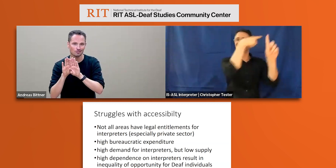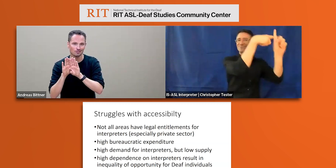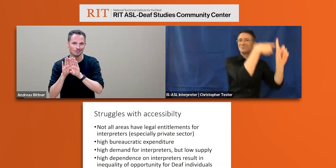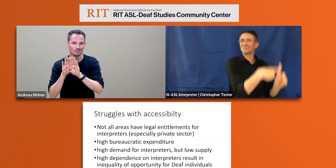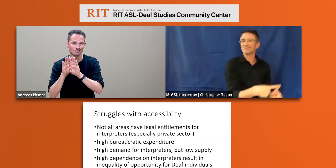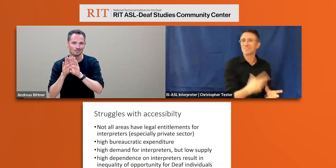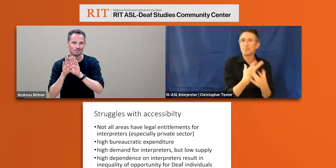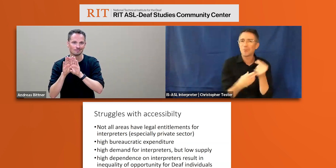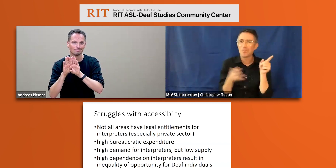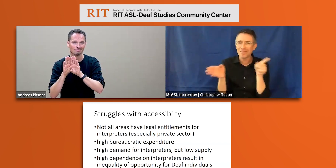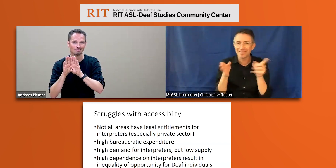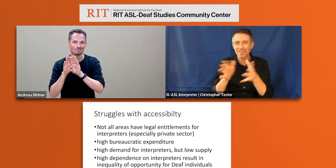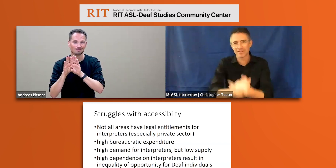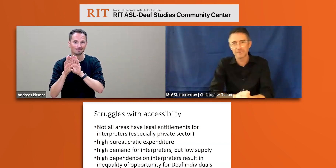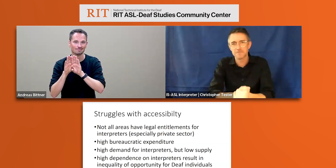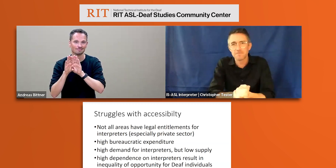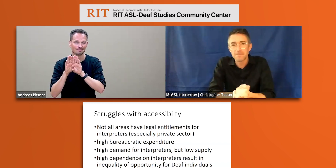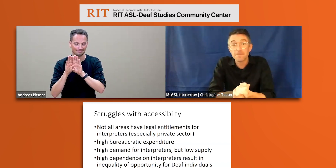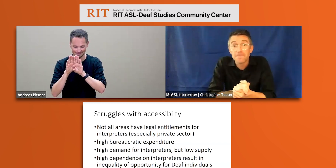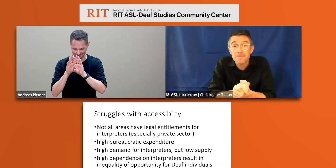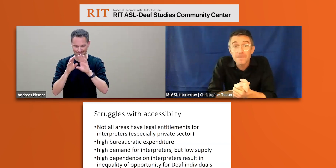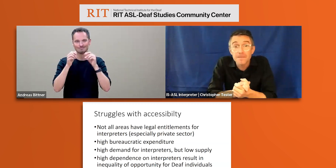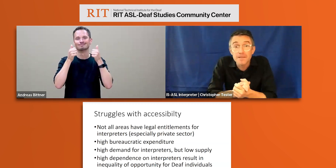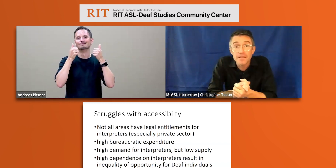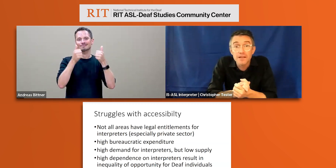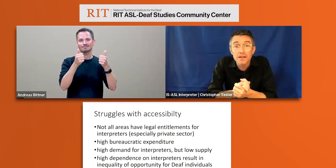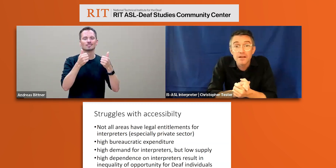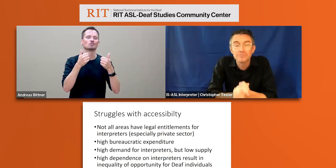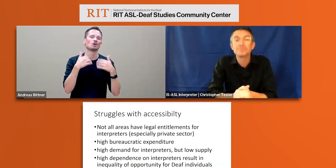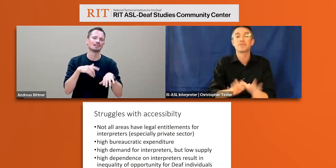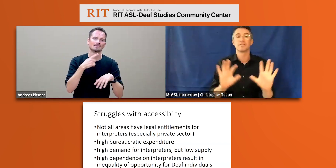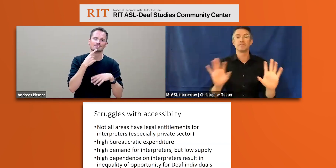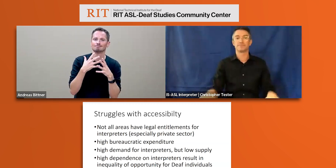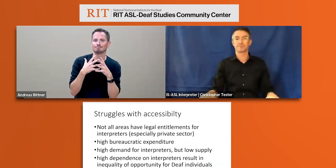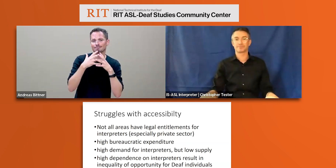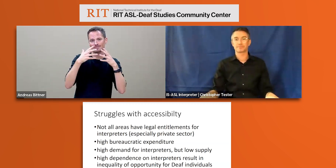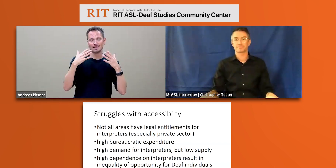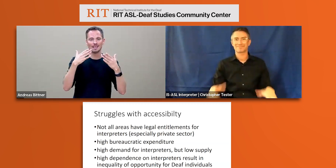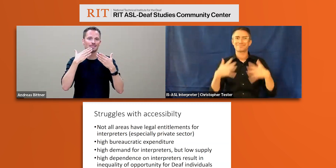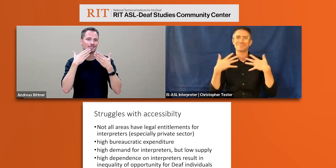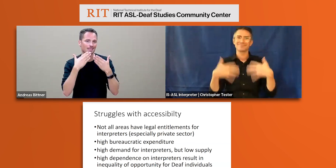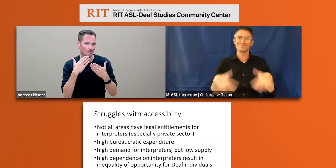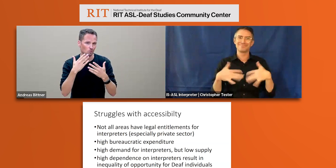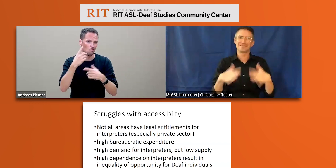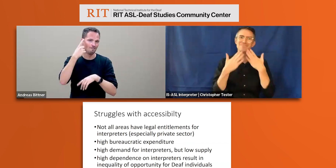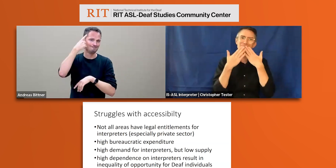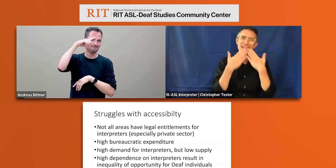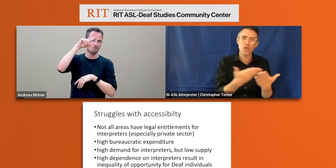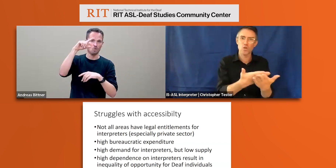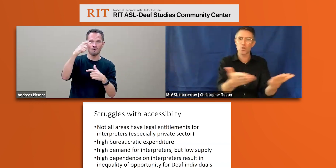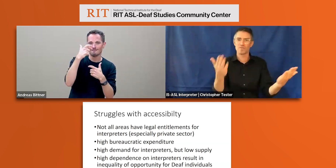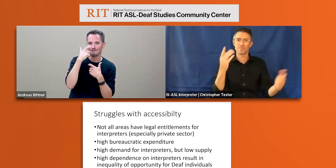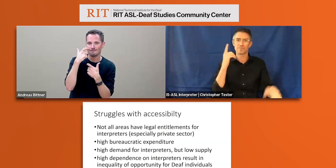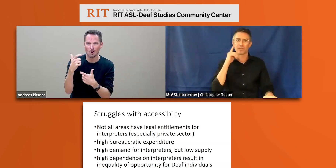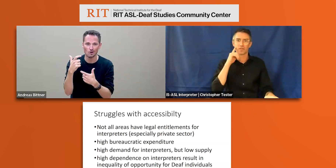but there are still issues that exist. But like I said, there are many improvements that have come.